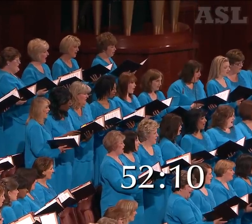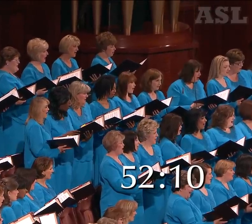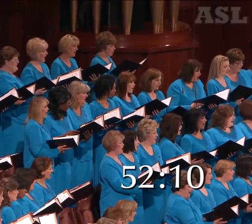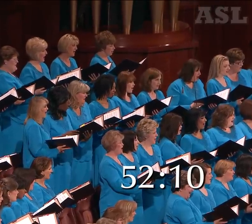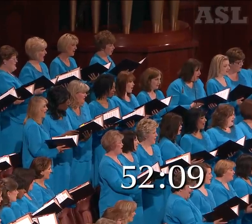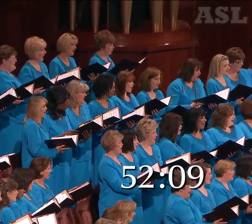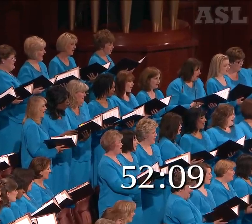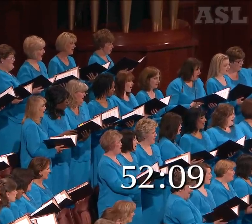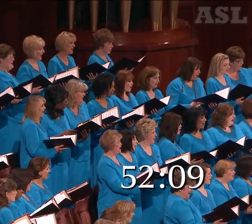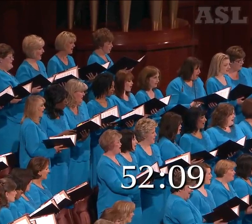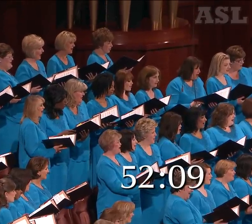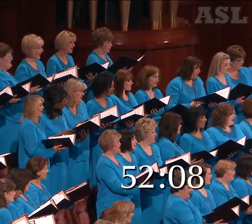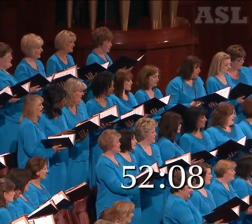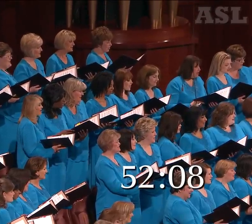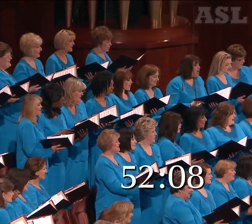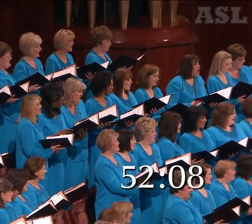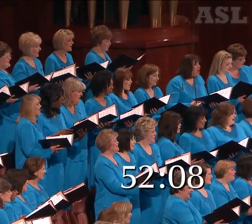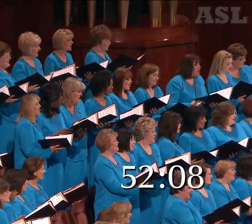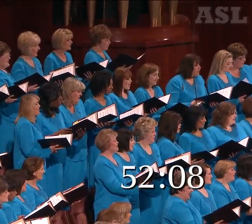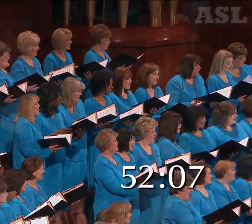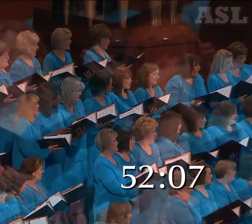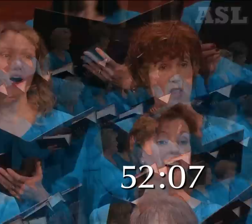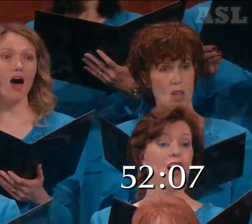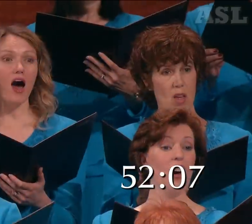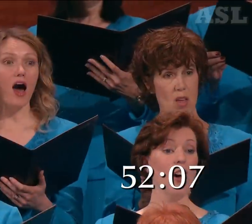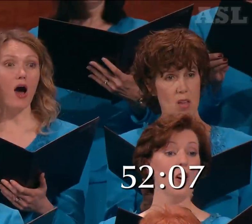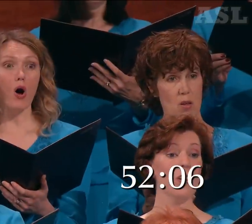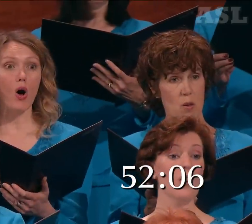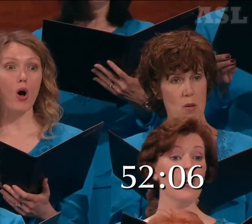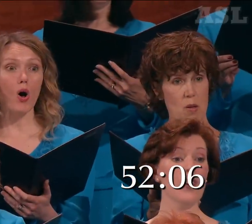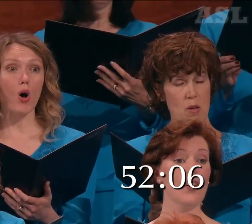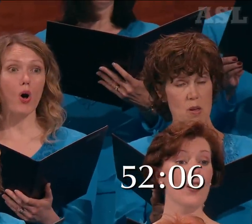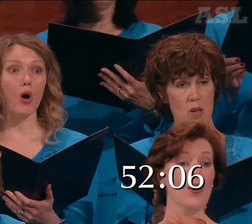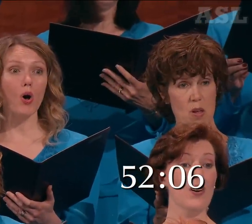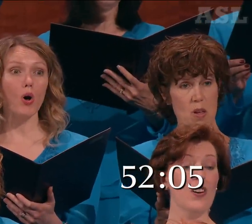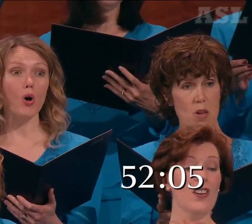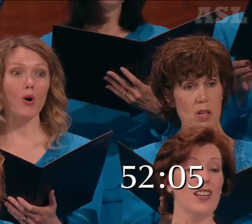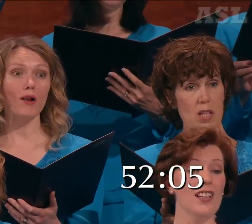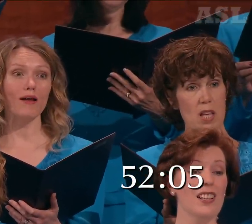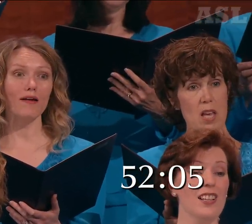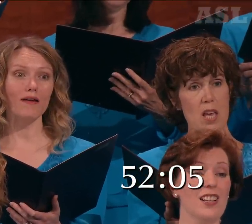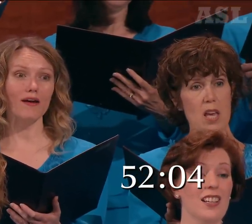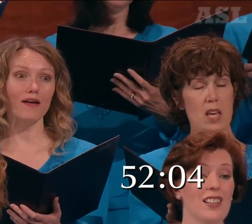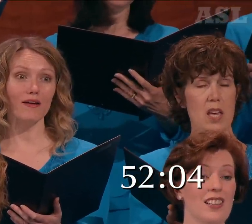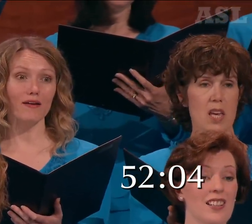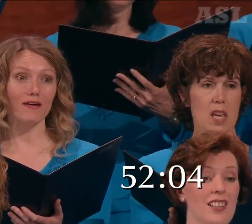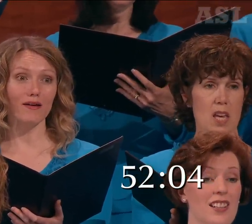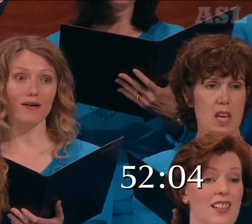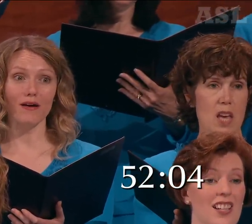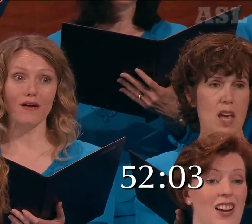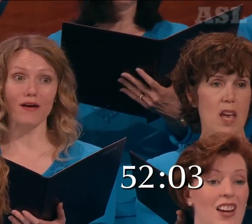THIS IS THE ENGLISH CLOSED CAPTION CHANNEL OF THE CHURCH OF JESUS CHRIST OF LATTER-DAY SAINTS.